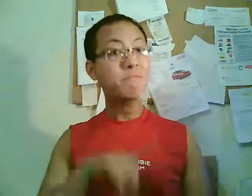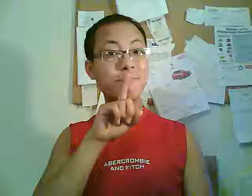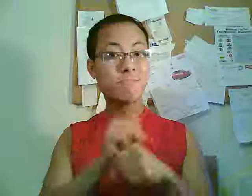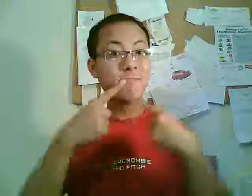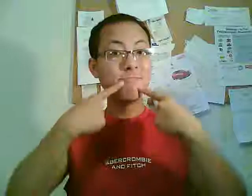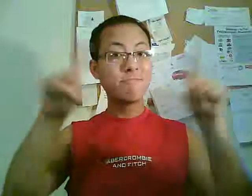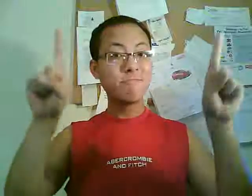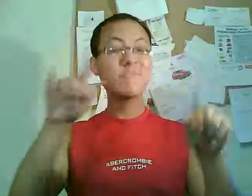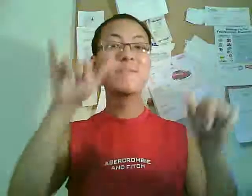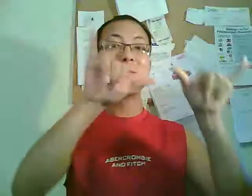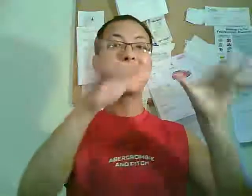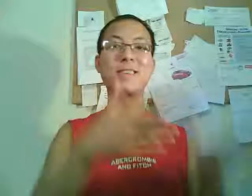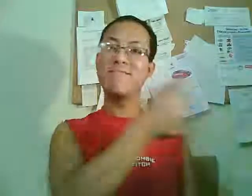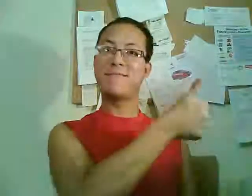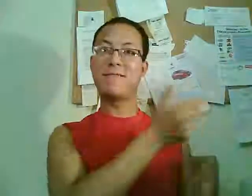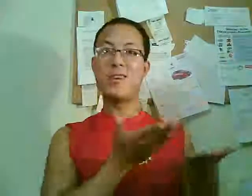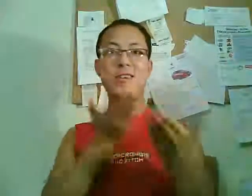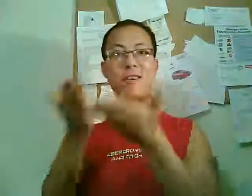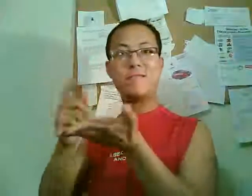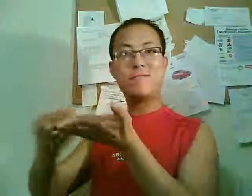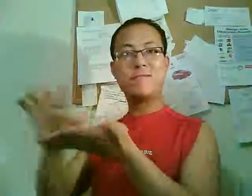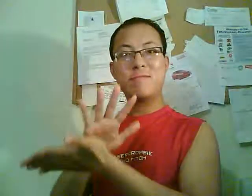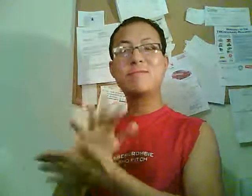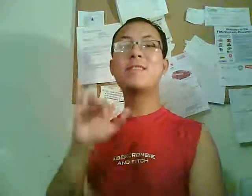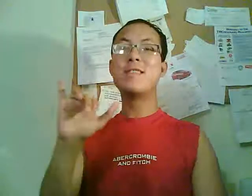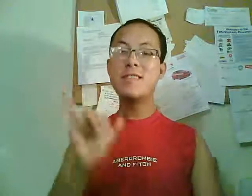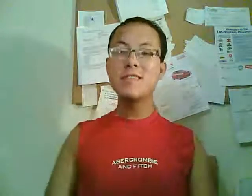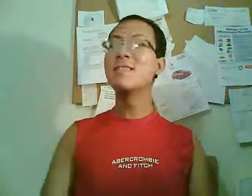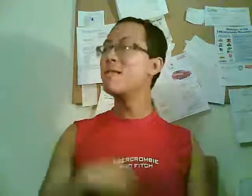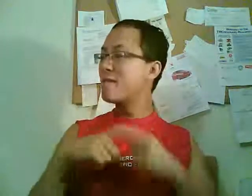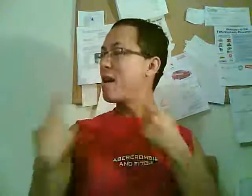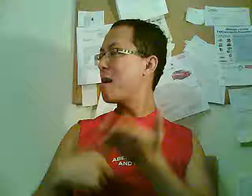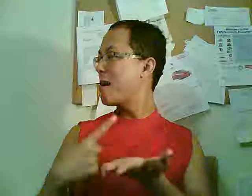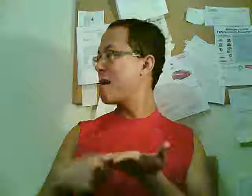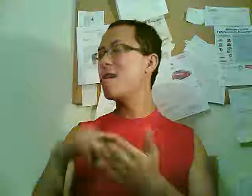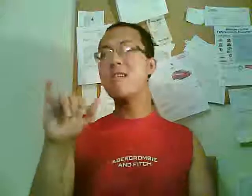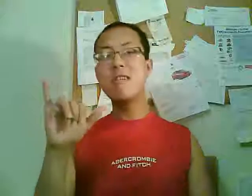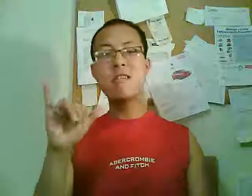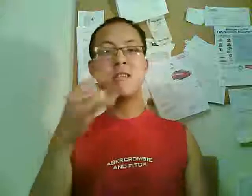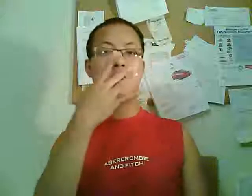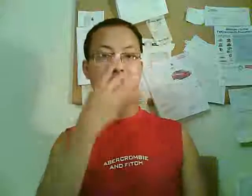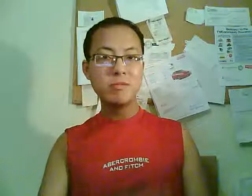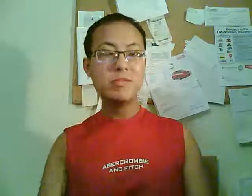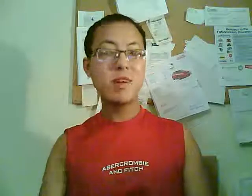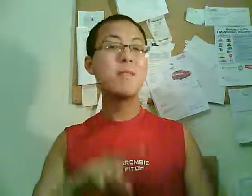Indeed, it worked. The bartender did offer paper and pen. My friend and I discussed it, finding it interesting.